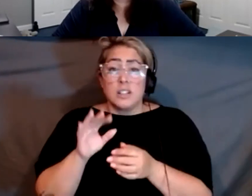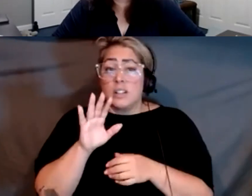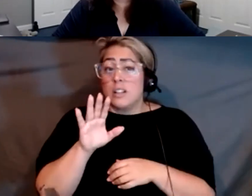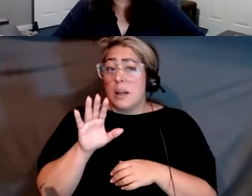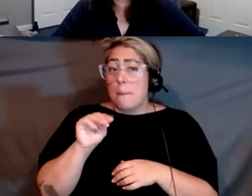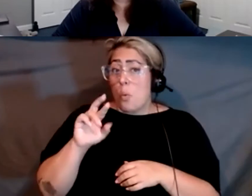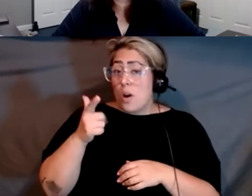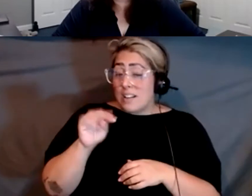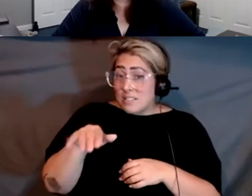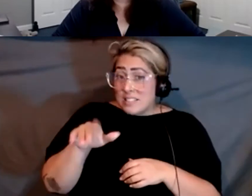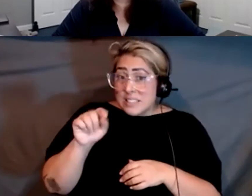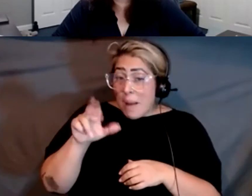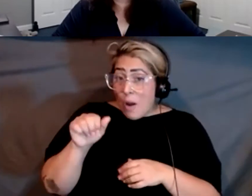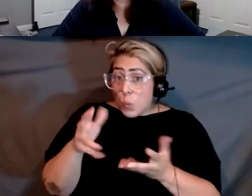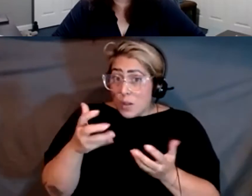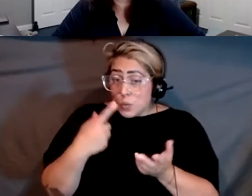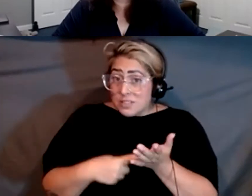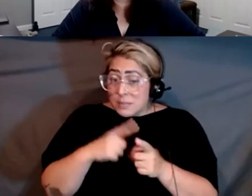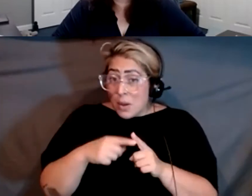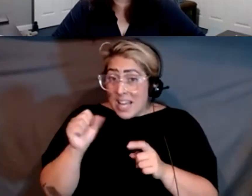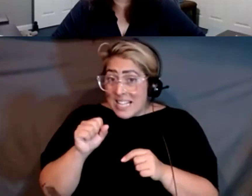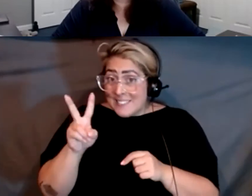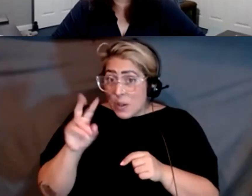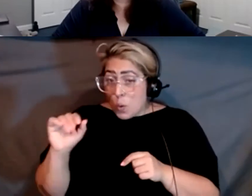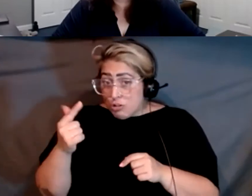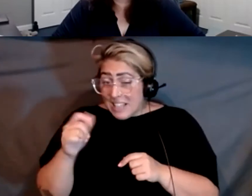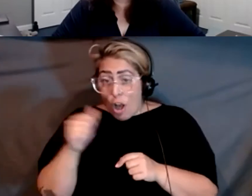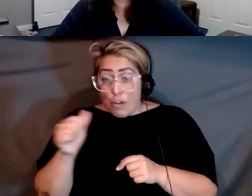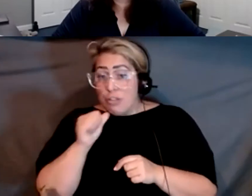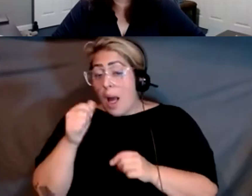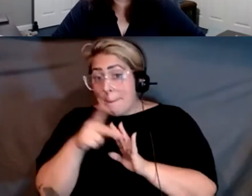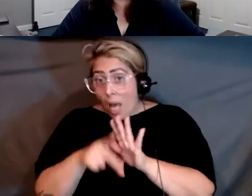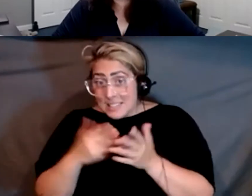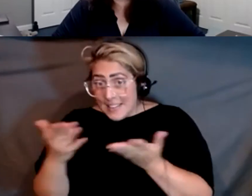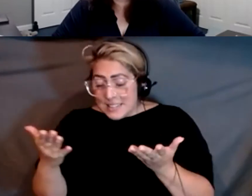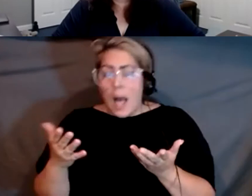SPOG and other policy stuff.